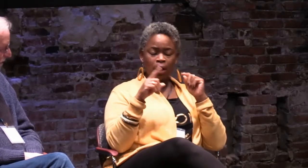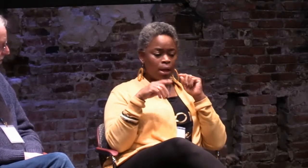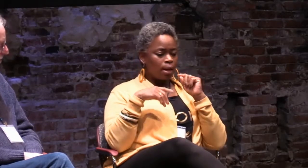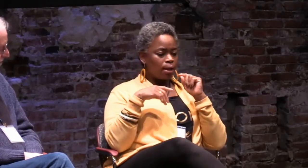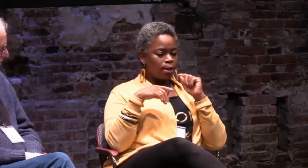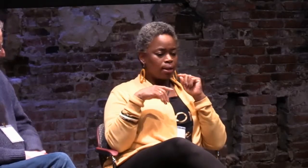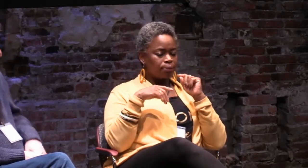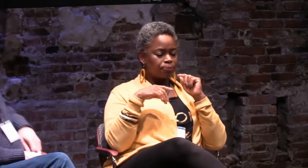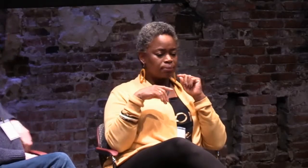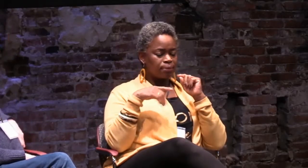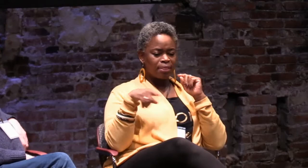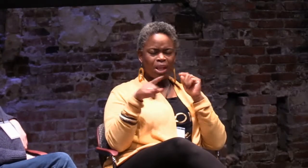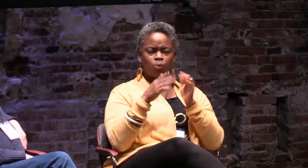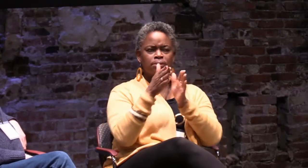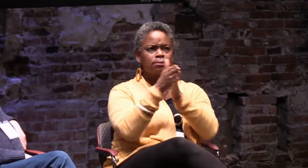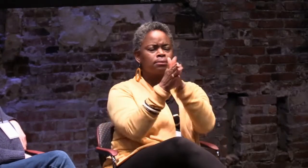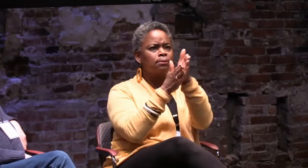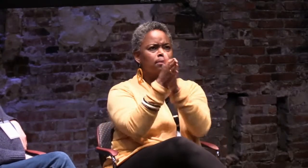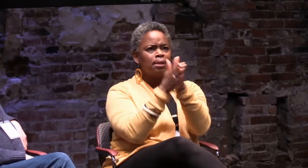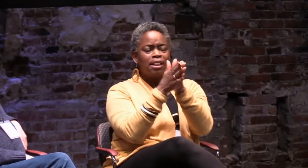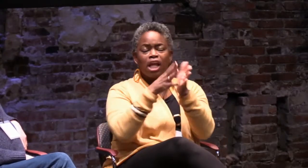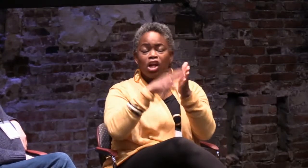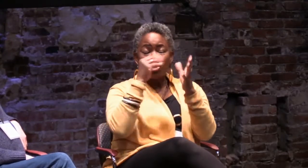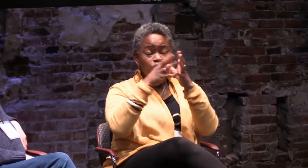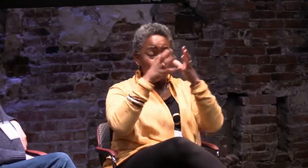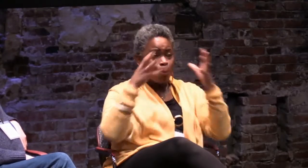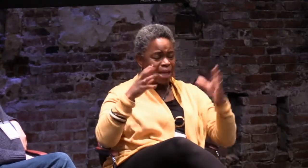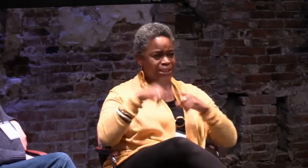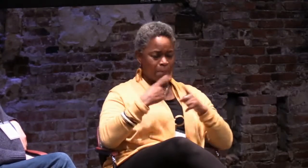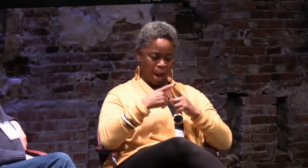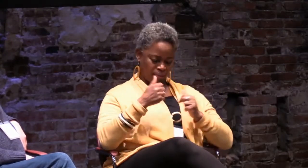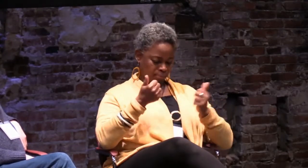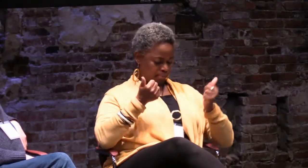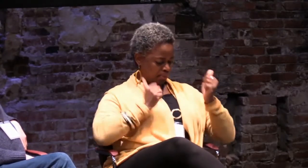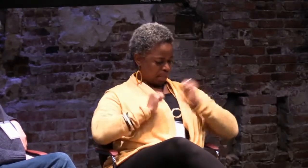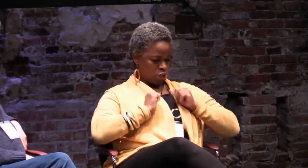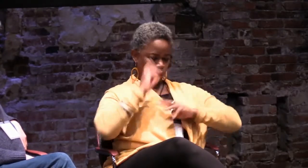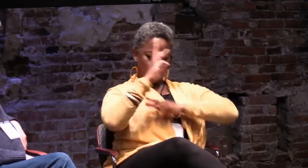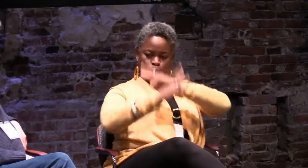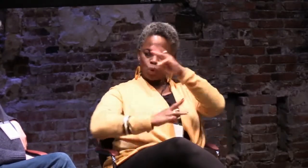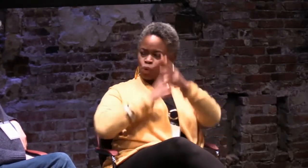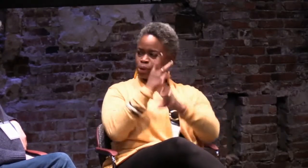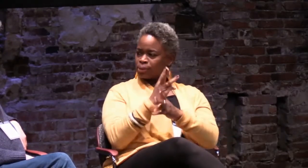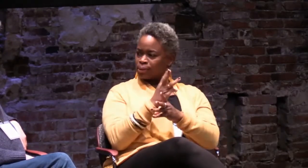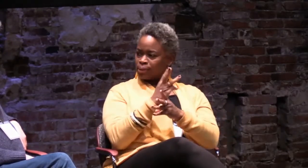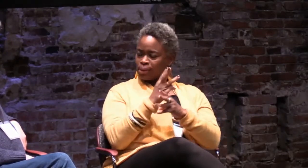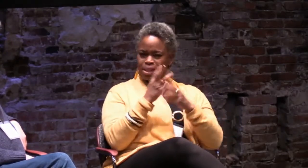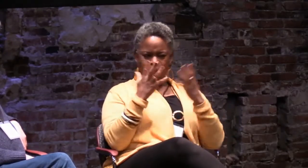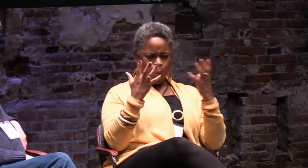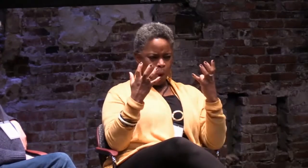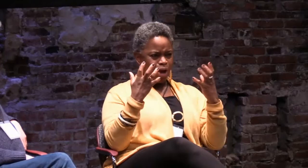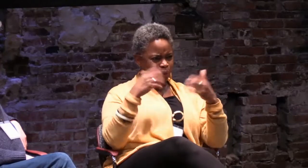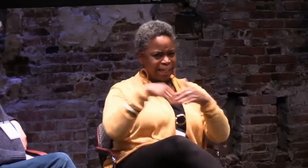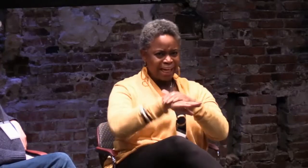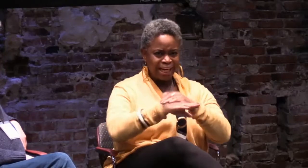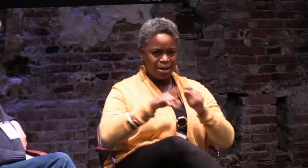They have been very successful, acting workshops. There are people that are passionate. They have learned so much and want to learn so much